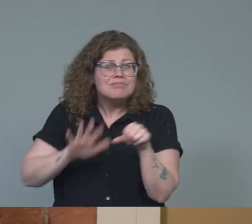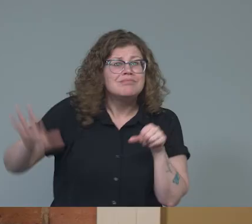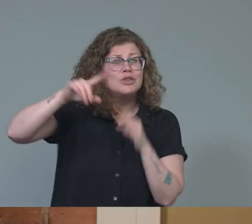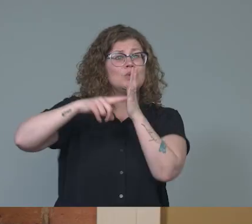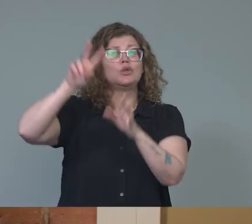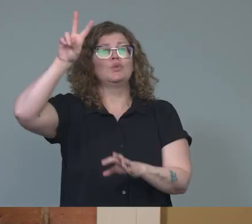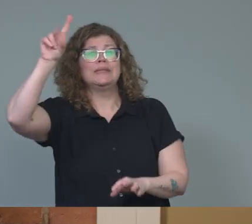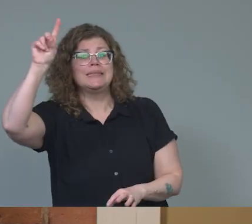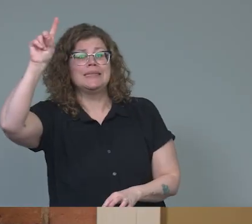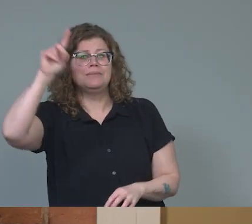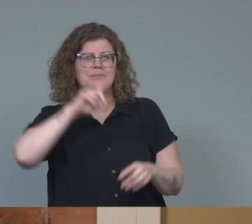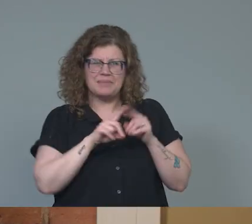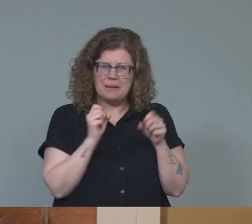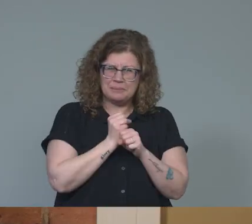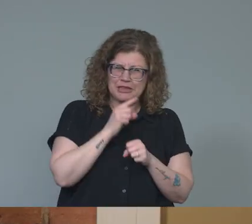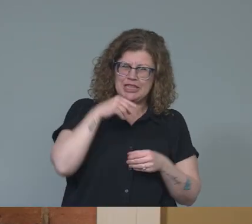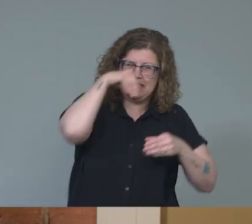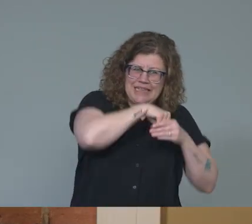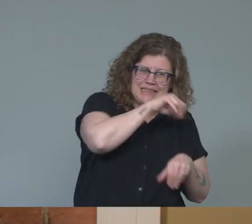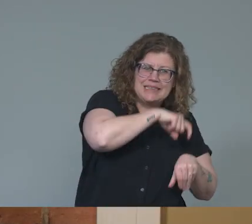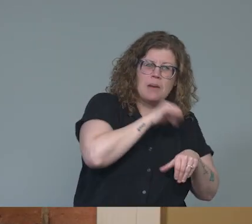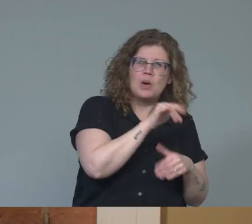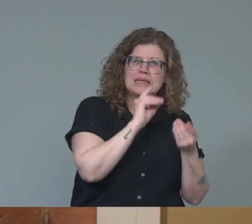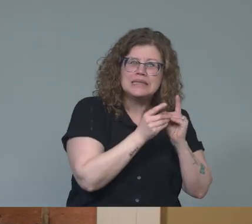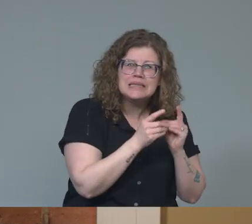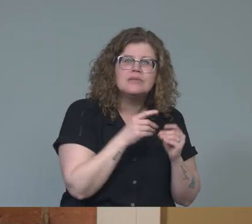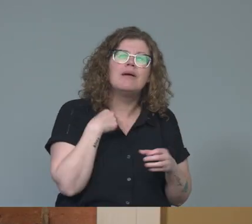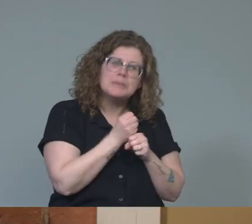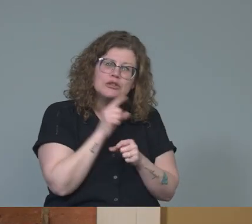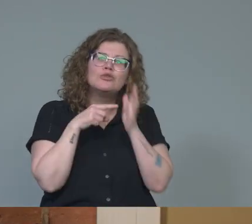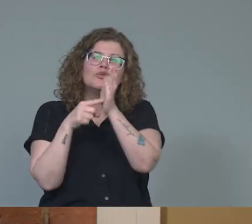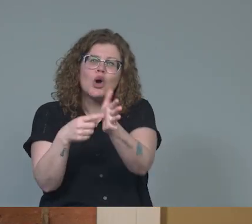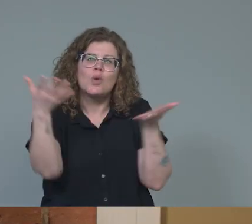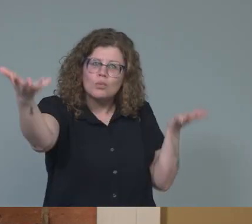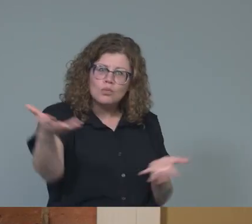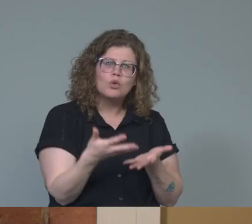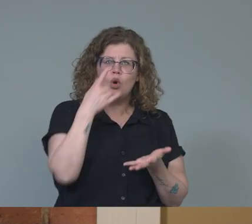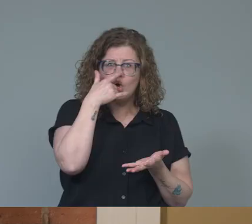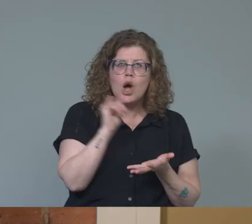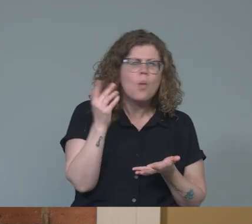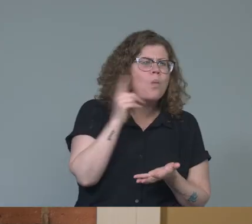a whole new component to it that isn't just that 2D. So it's something that adds a technical element